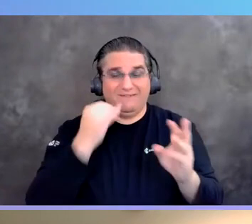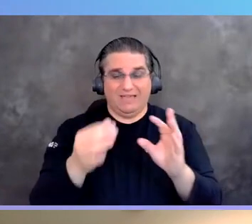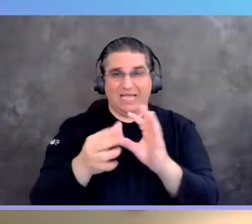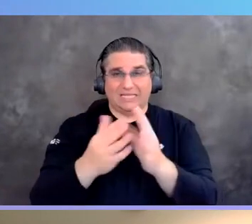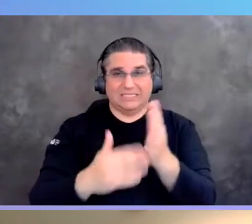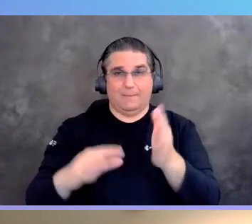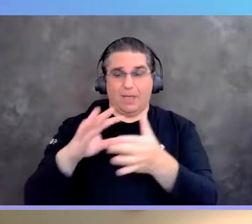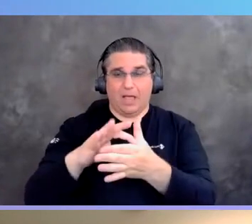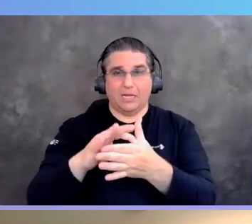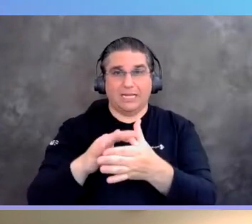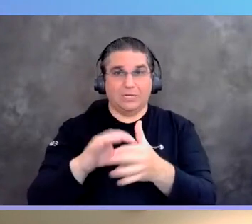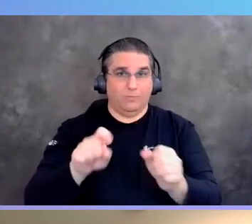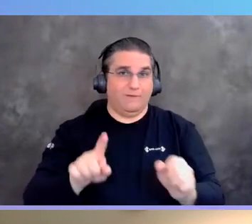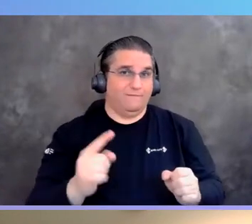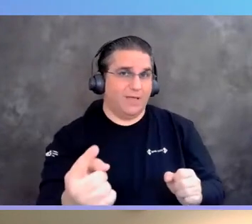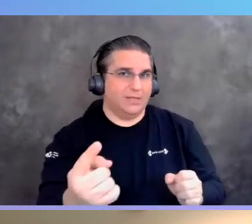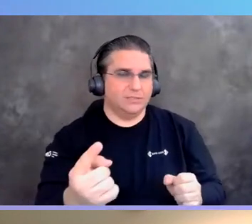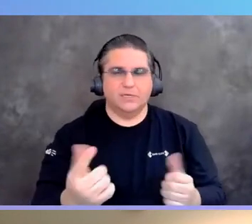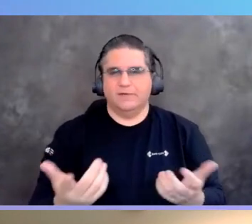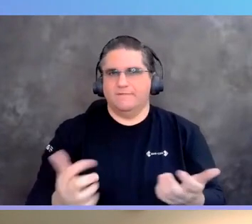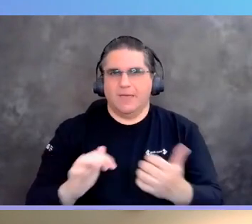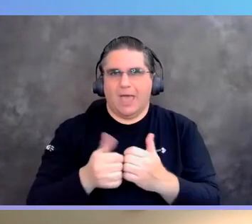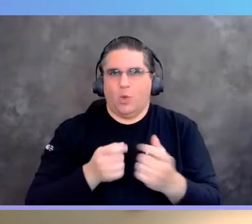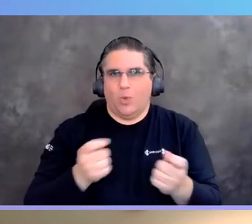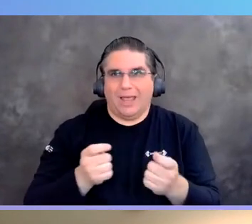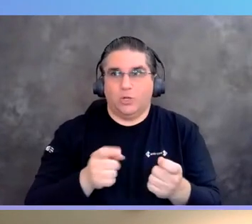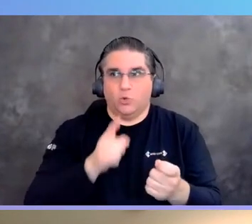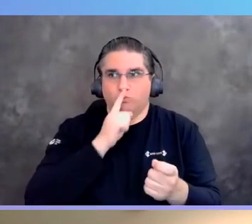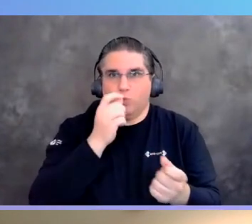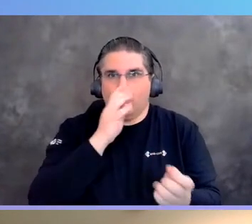some just some questions. Uh, slide number 11, please. Uh, the